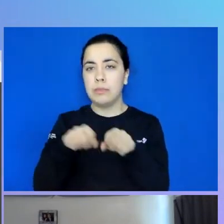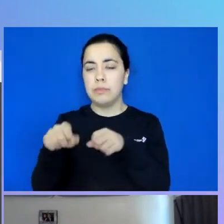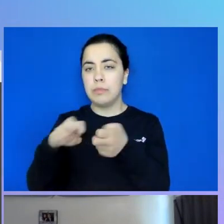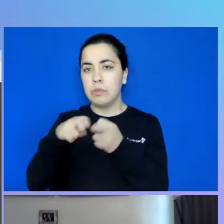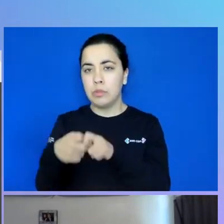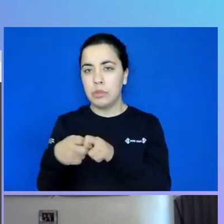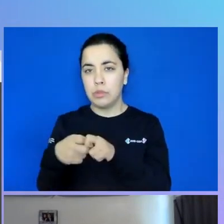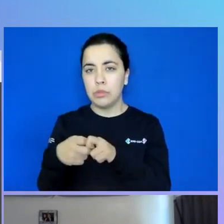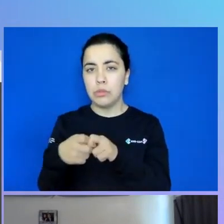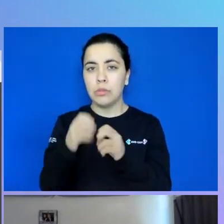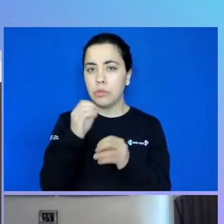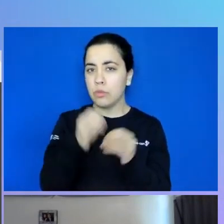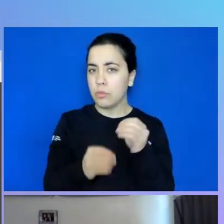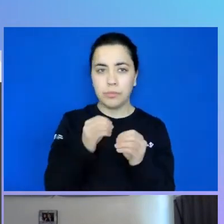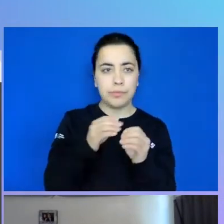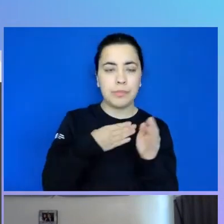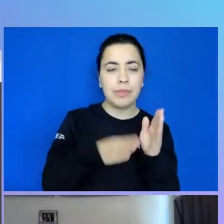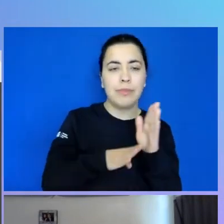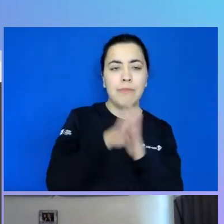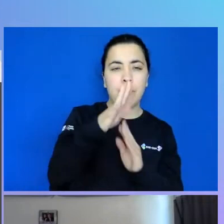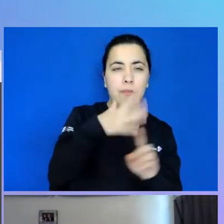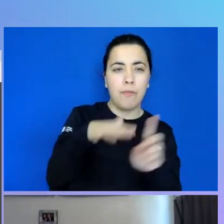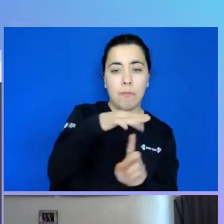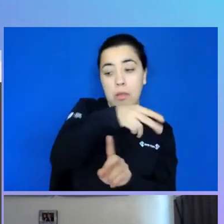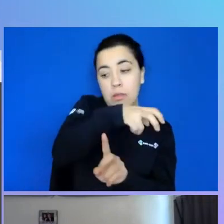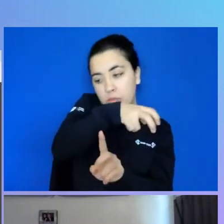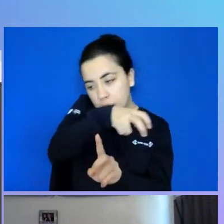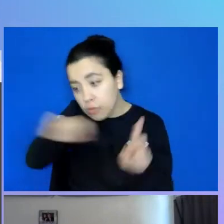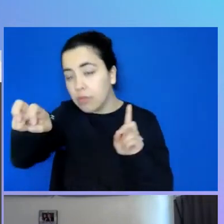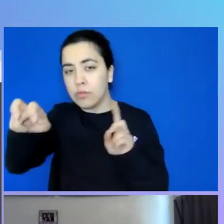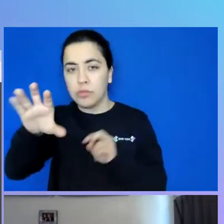dev environment into deployed code, or even to the QA. So